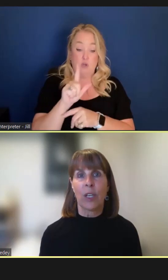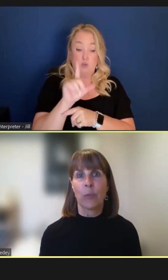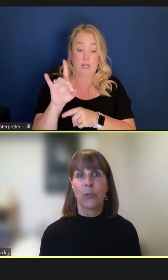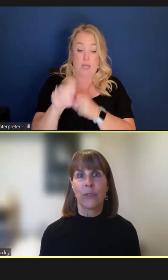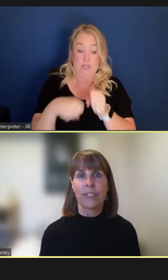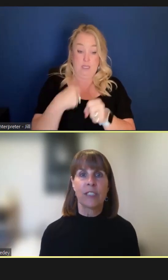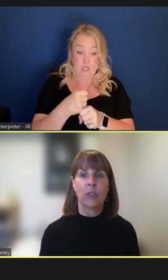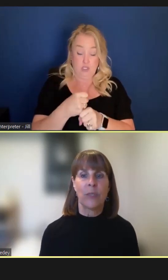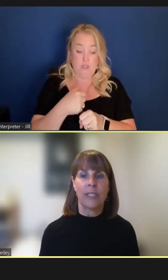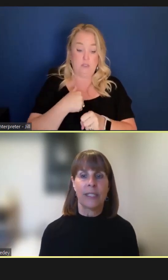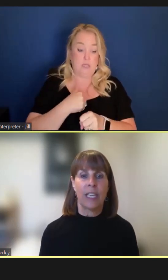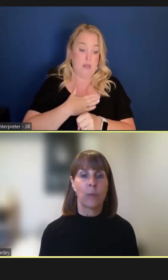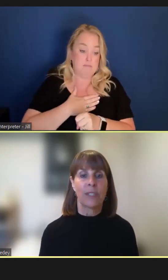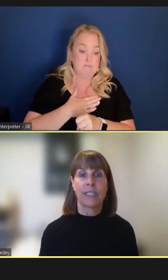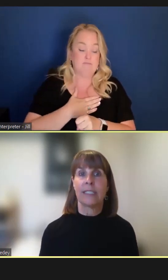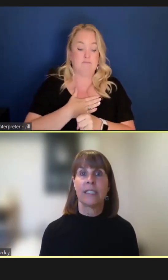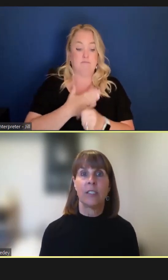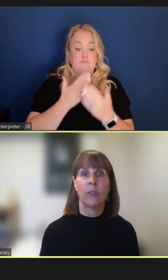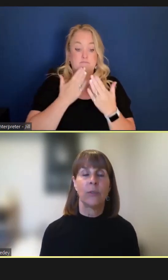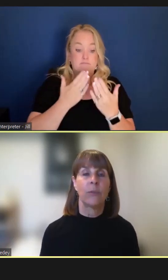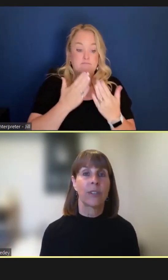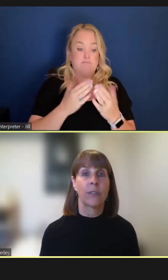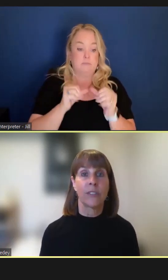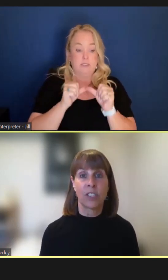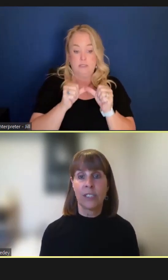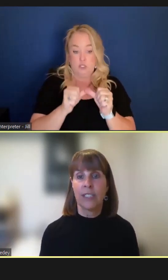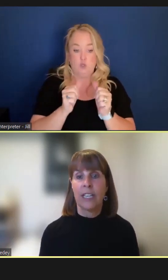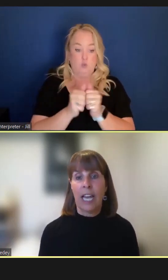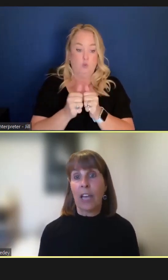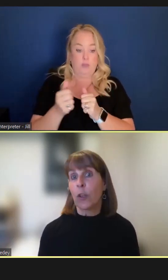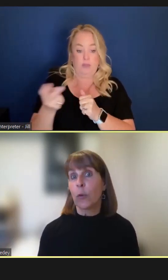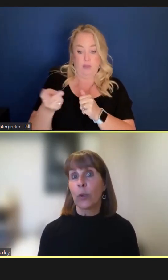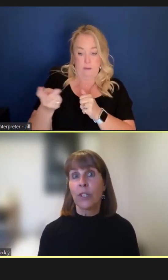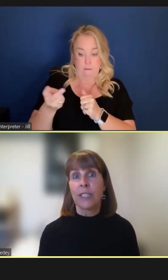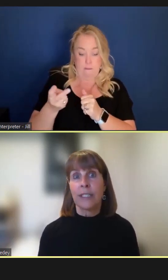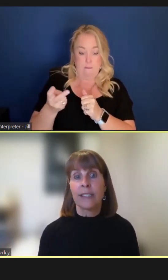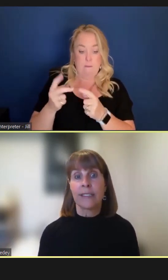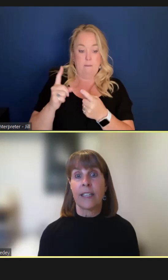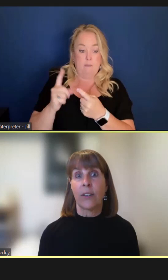the privilege of being able to continue with their vision and their work in this